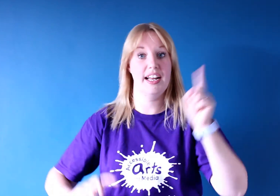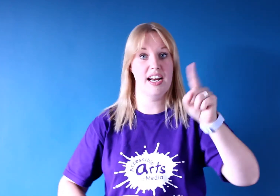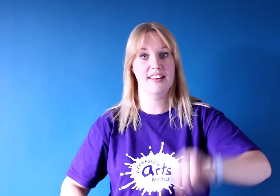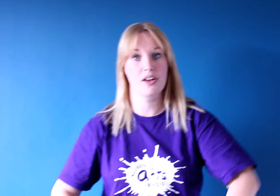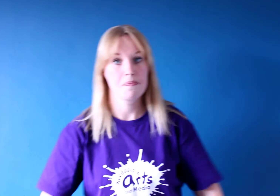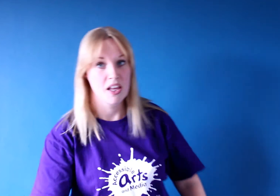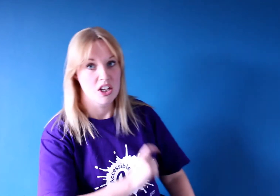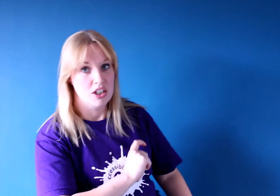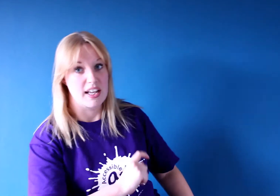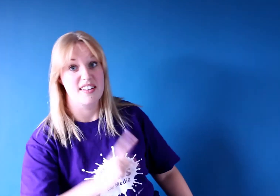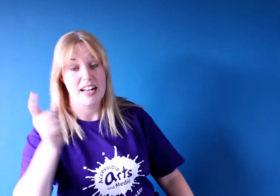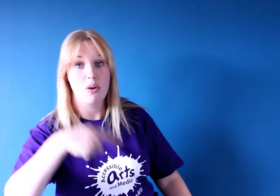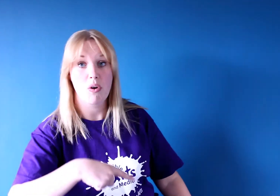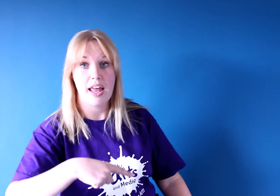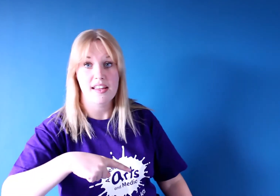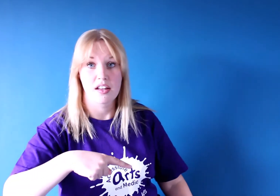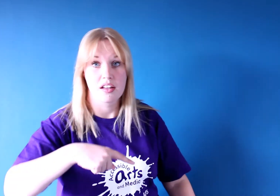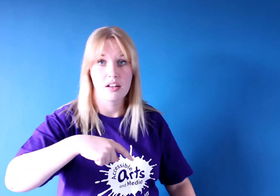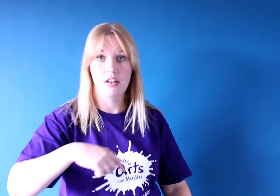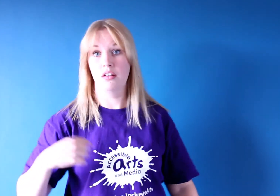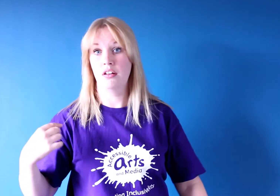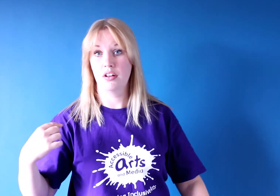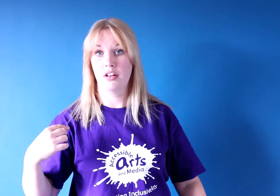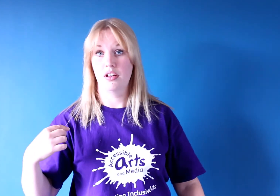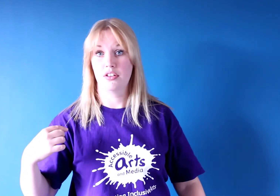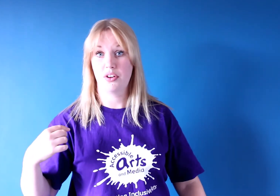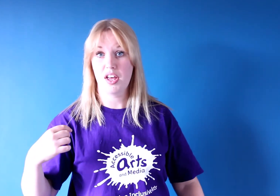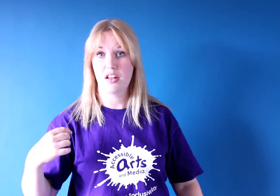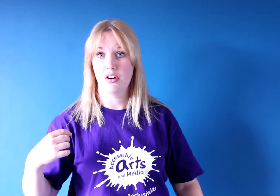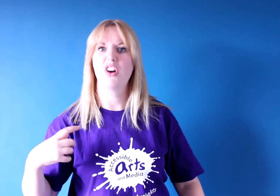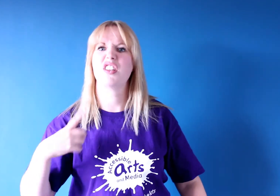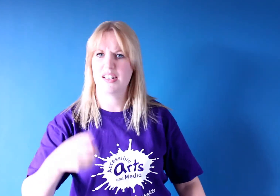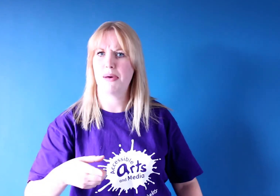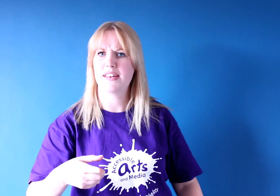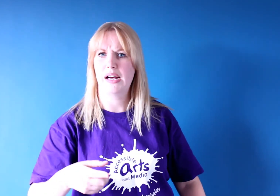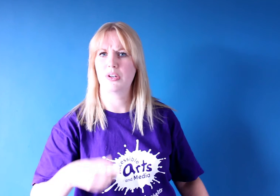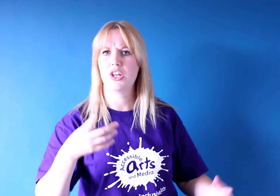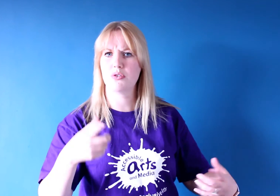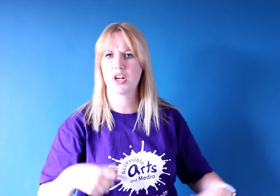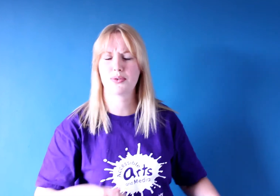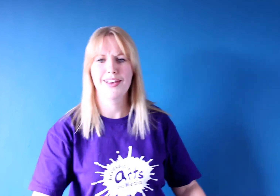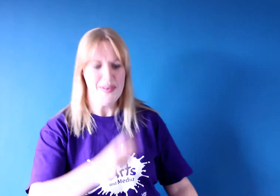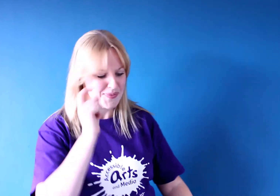And your legs? Can you stand on one leg to do it? Or do you need to bend down? You choose.